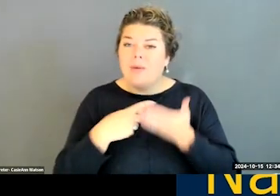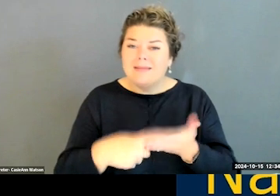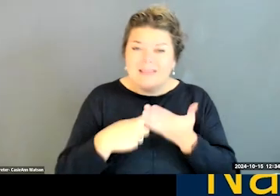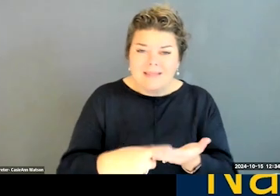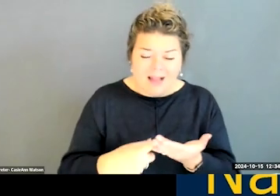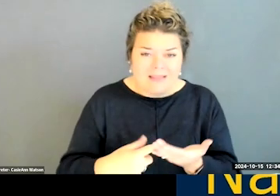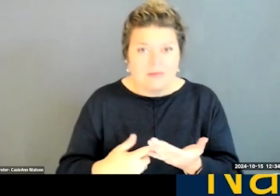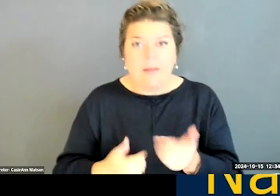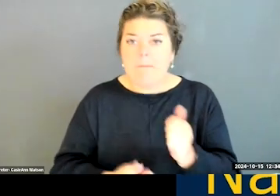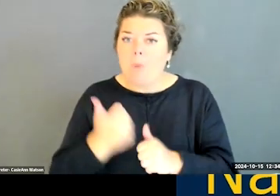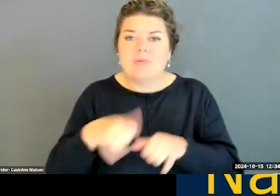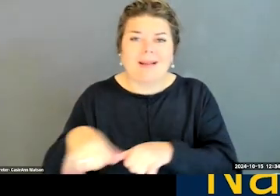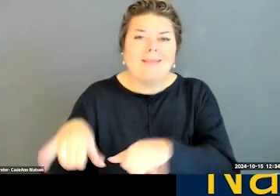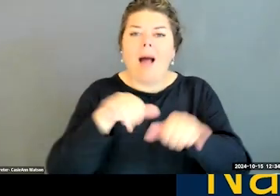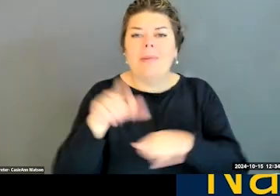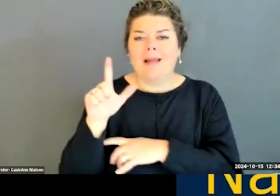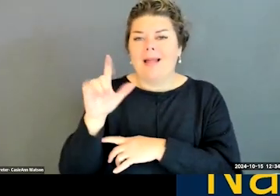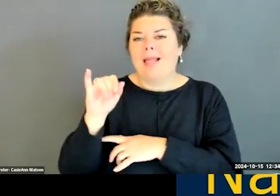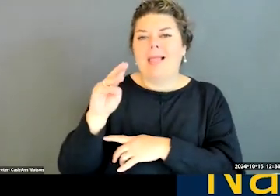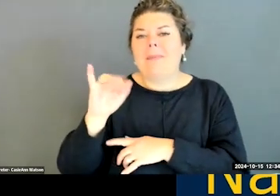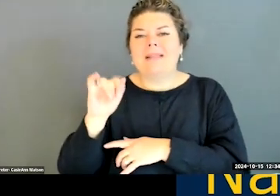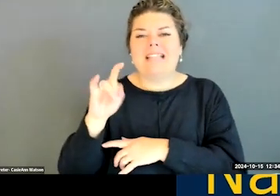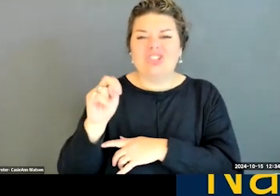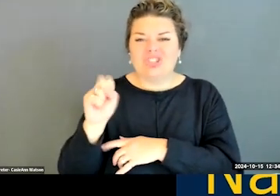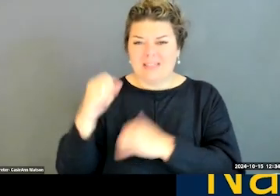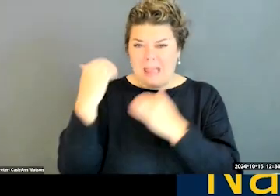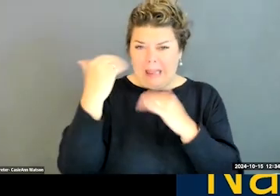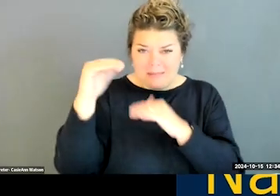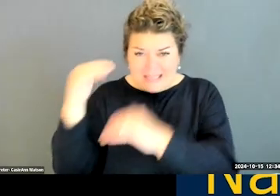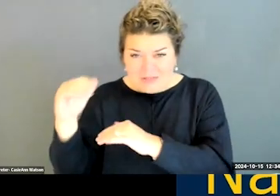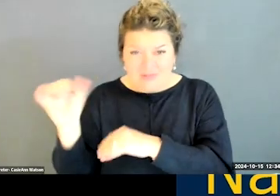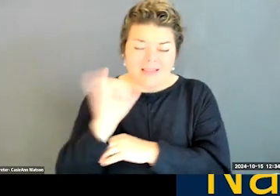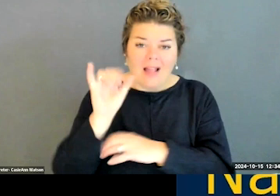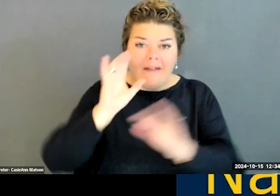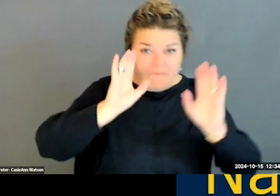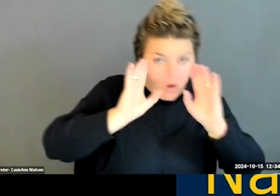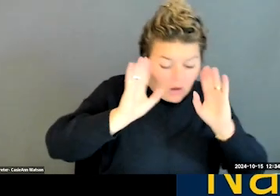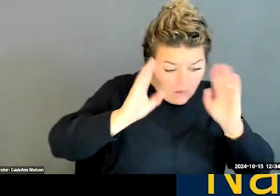the most common limitations that people experience, things like concentration, or memory,